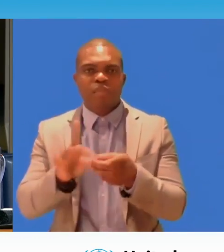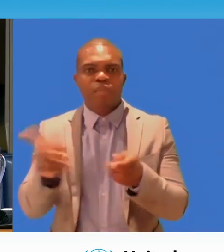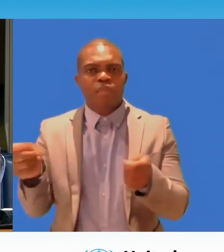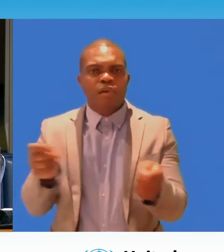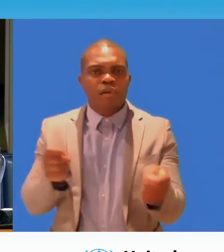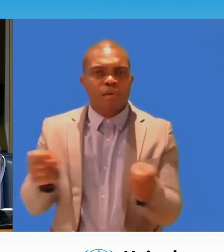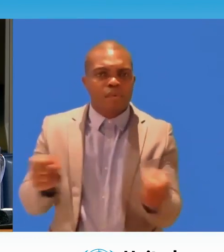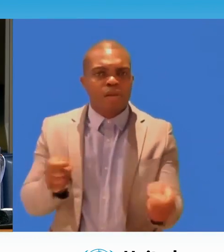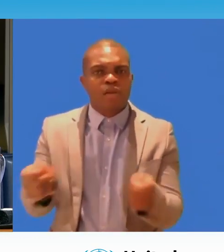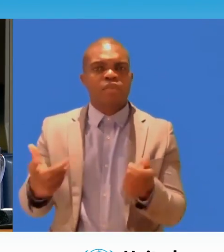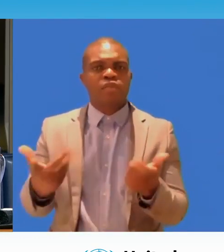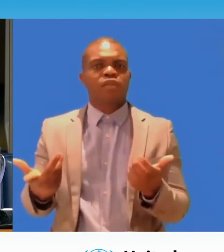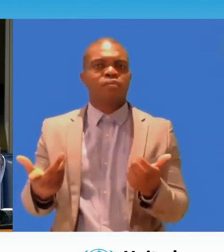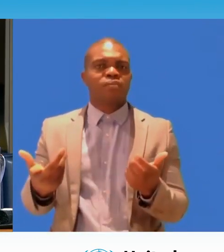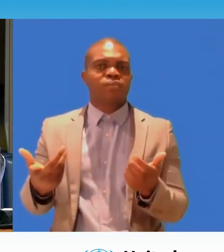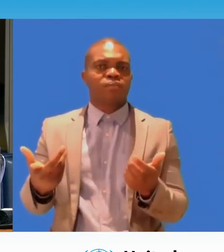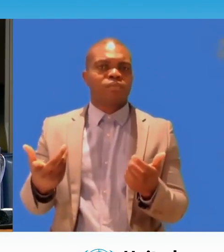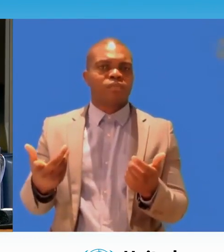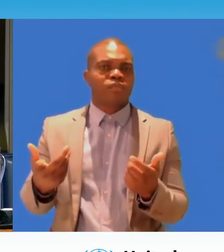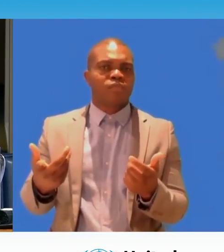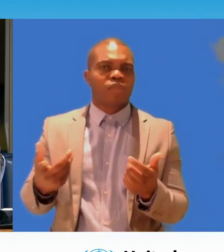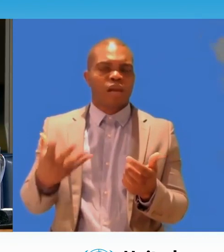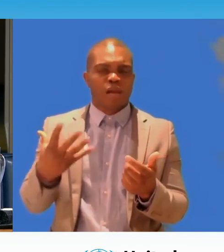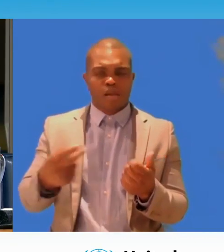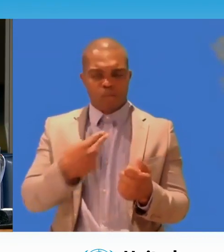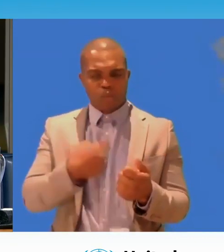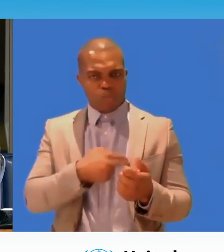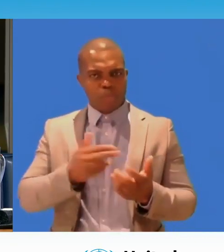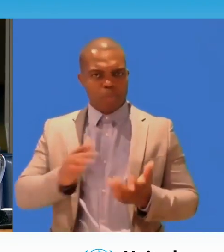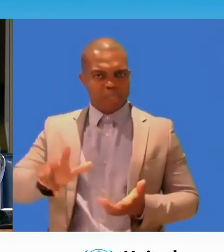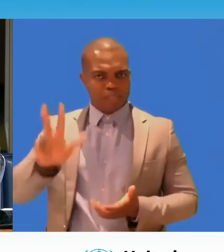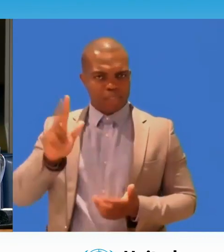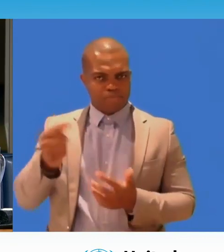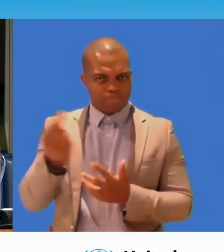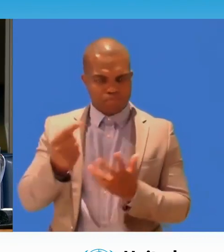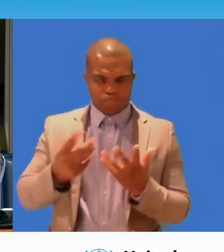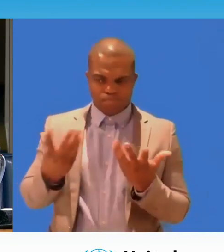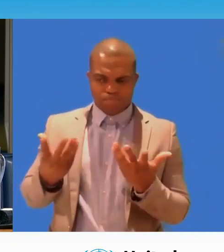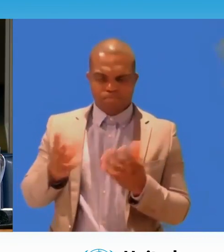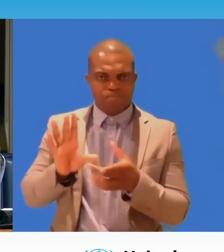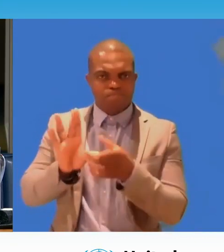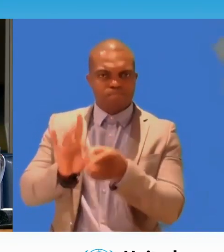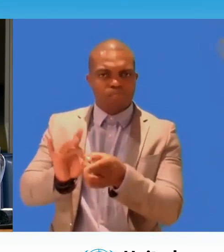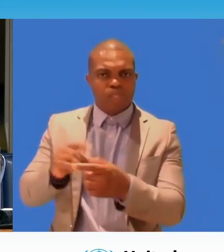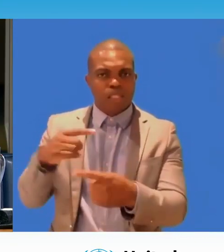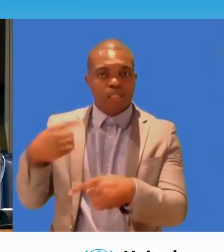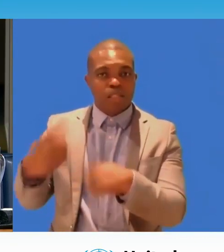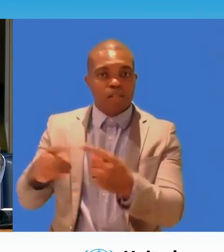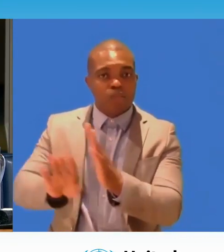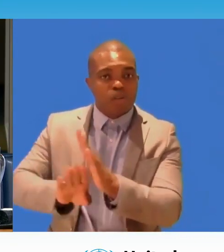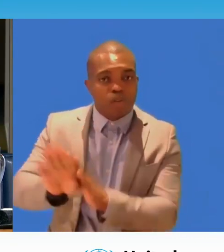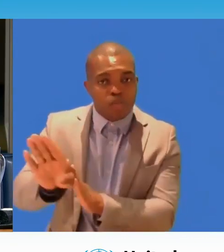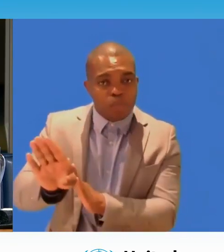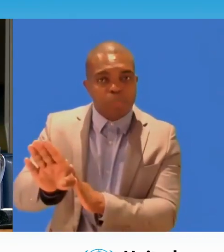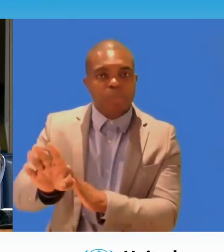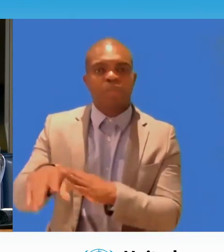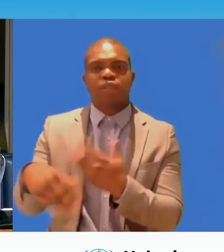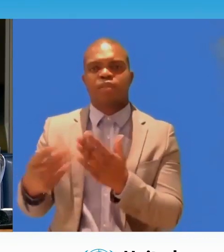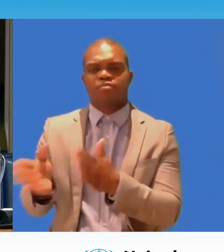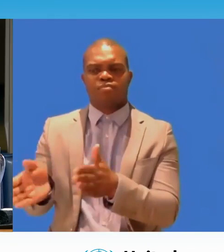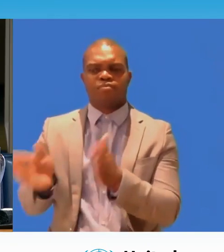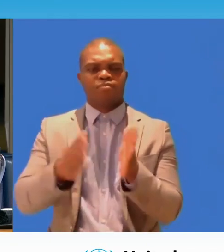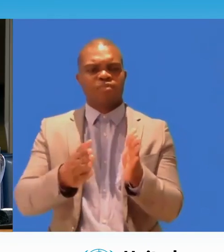system however it is absolutely clear that progress in achieving sustainable development